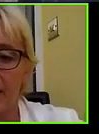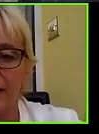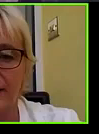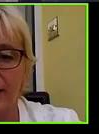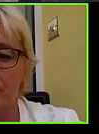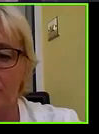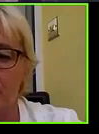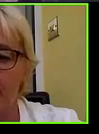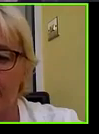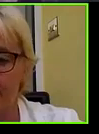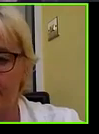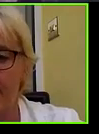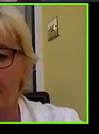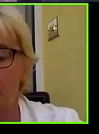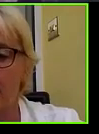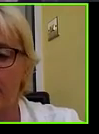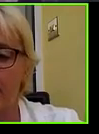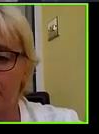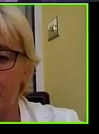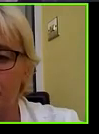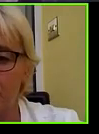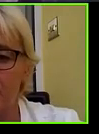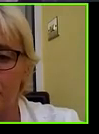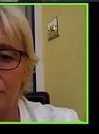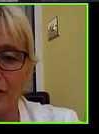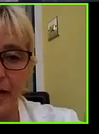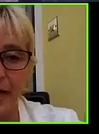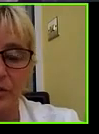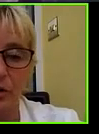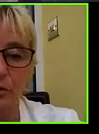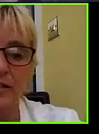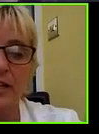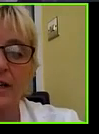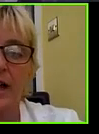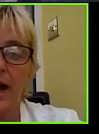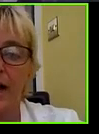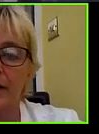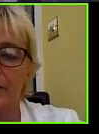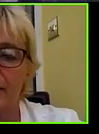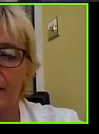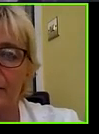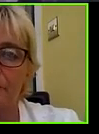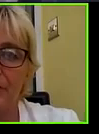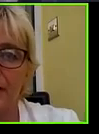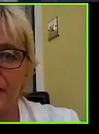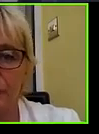and China has now a difficulty in sourcing the laptops and it's difficult